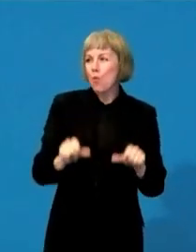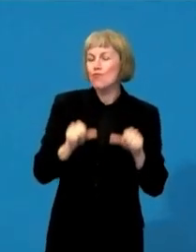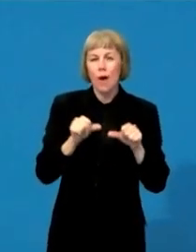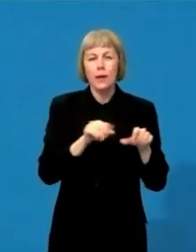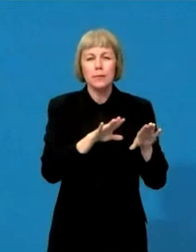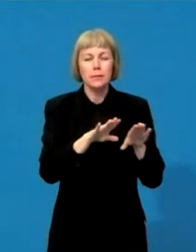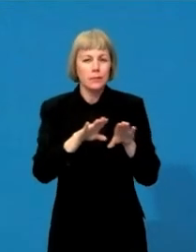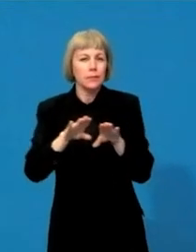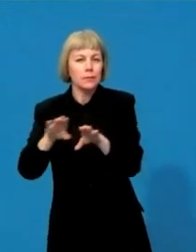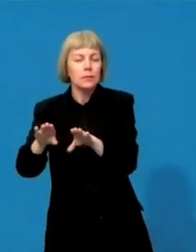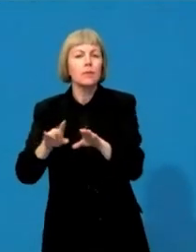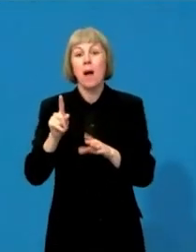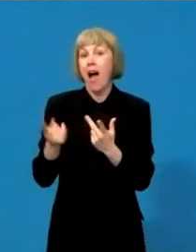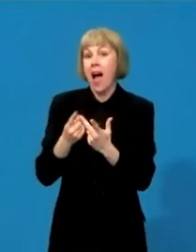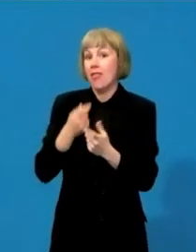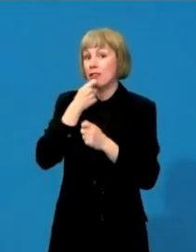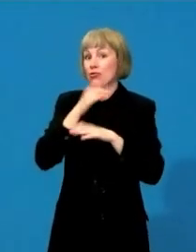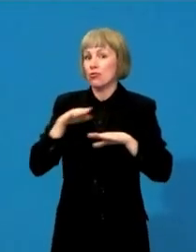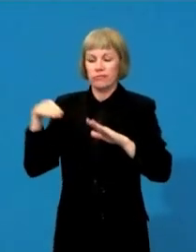probably would. MS TARRAGO: Yeah.